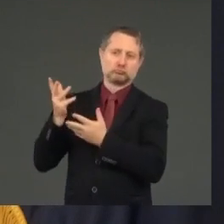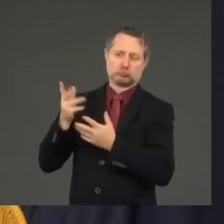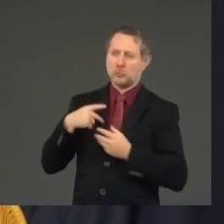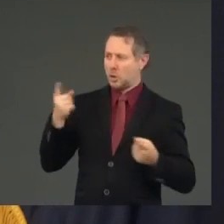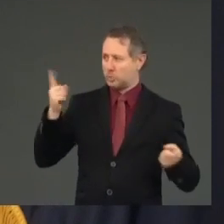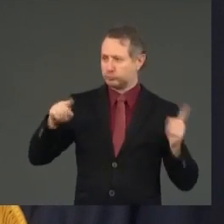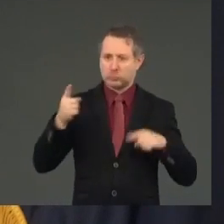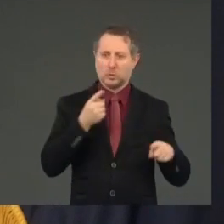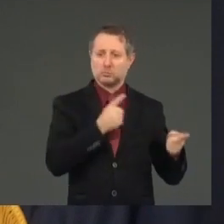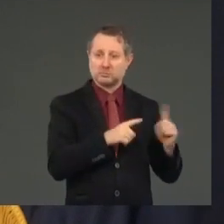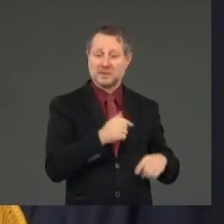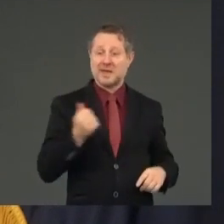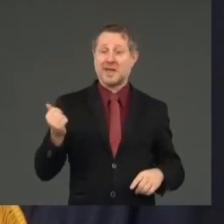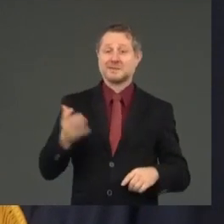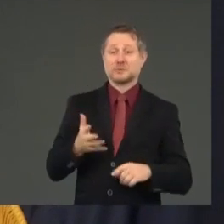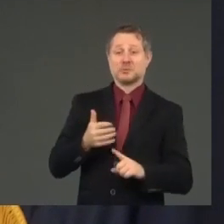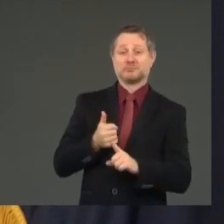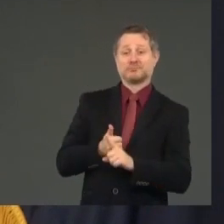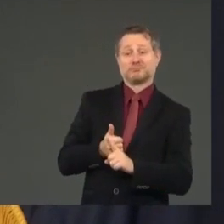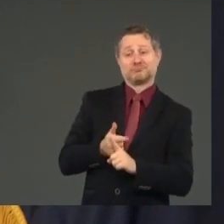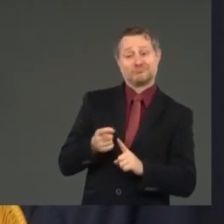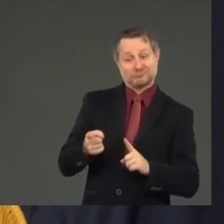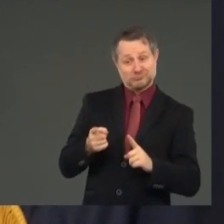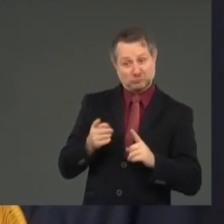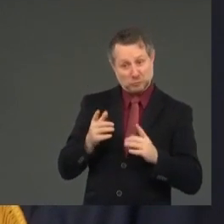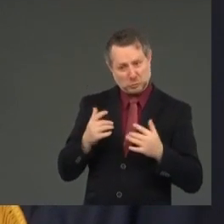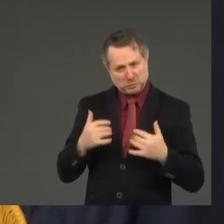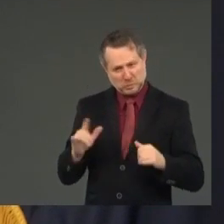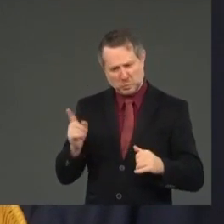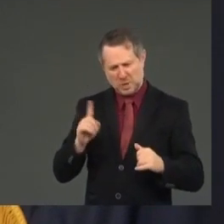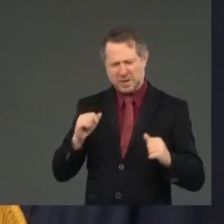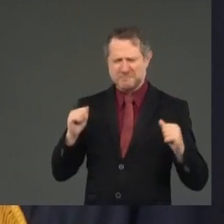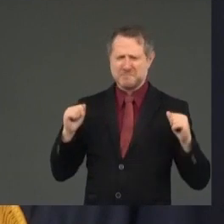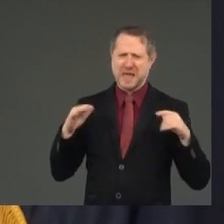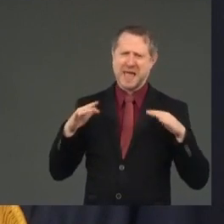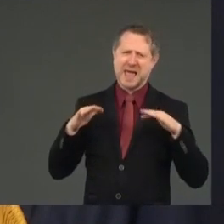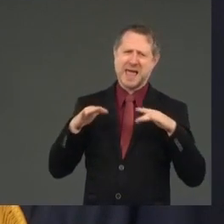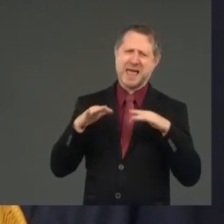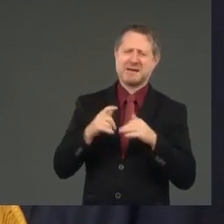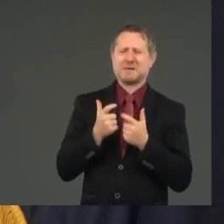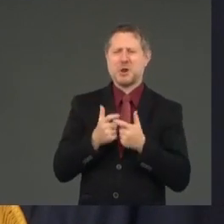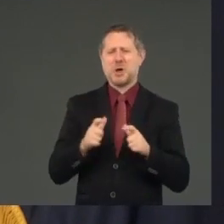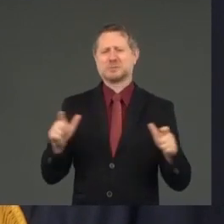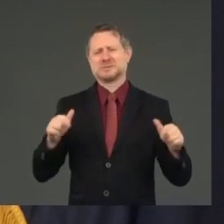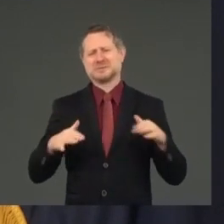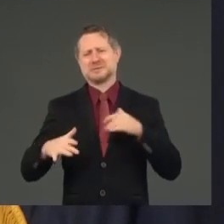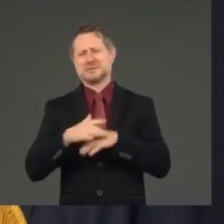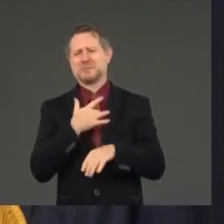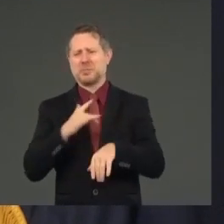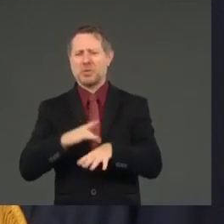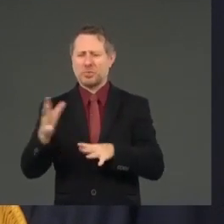JERSEY GOVERNOR PHIL MURPHY.